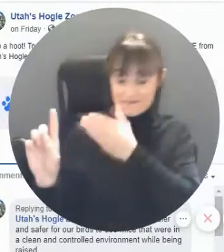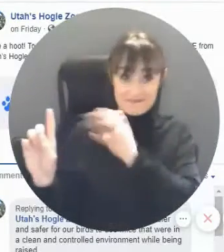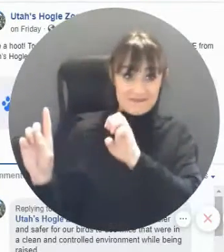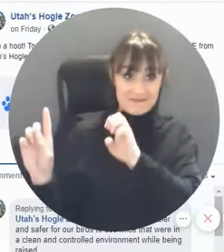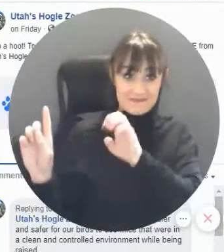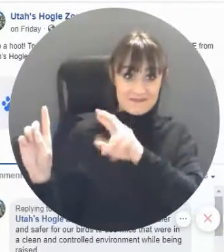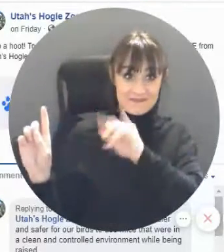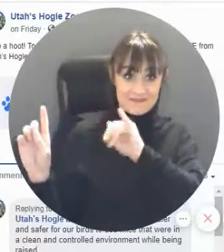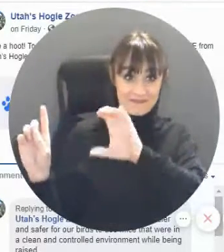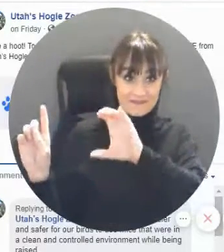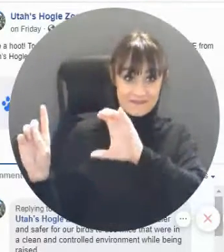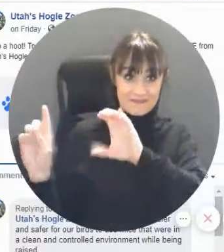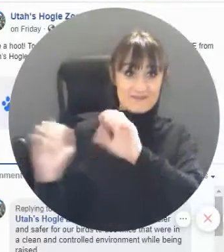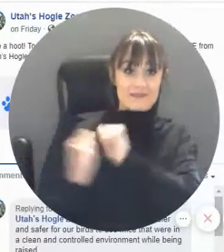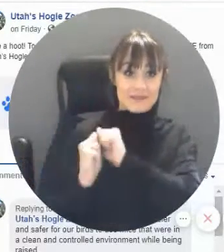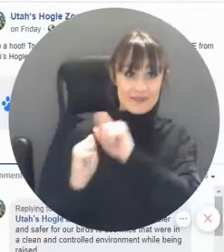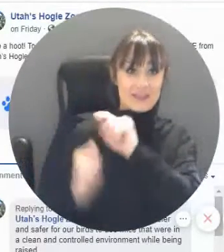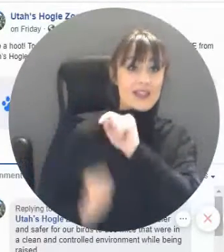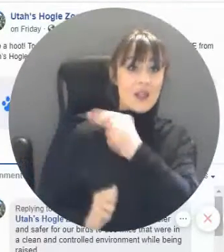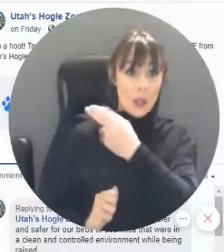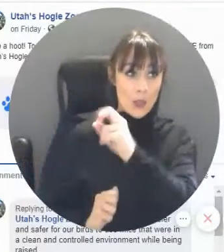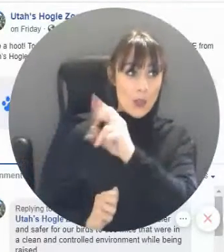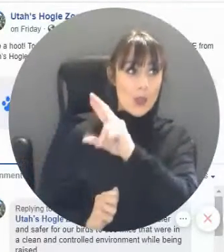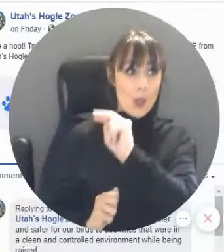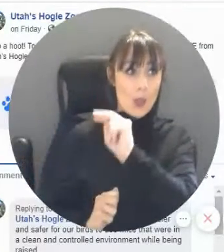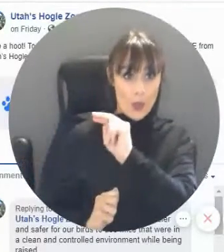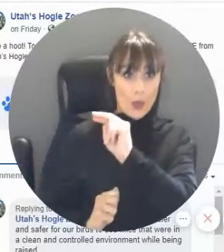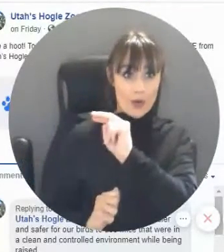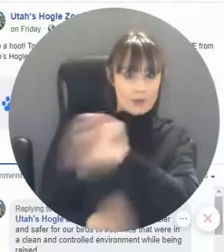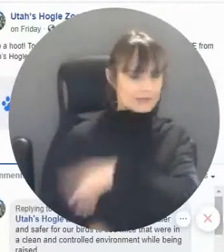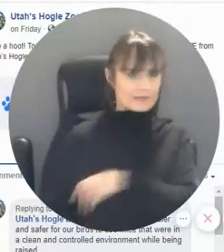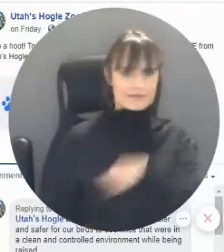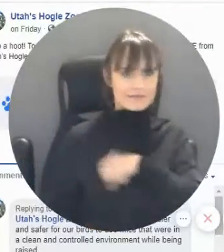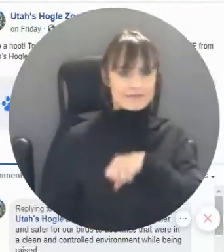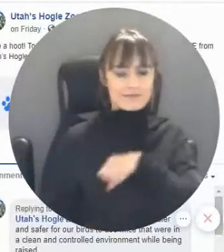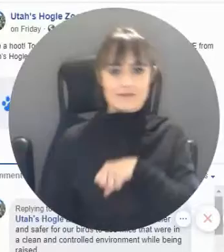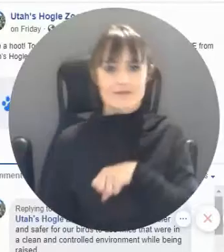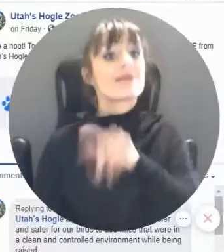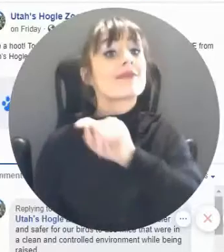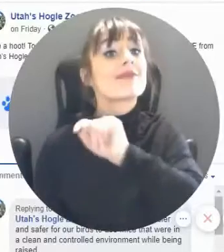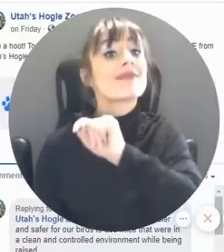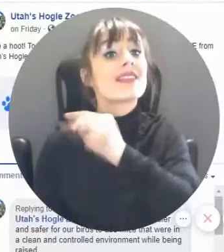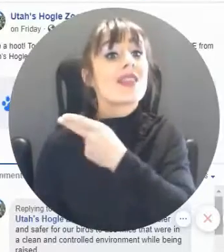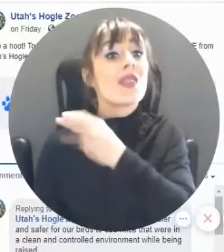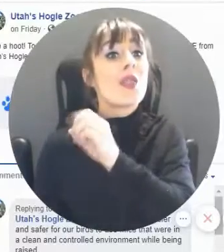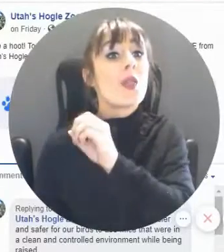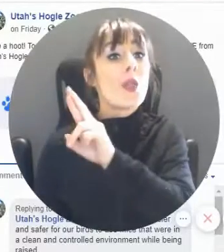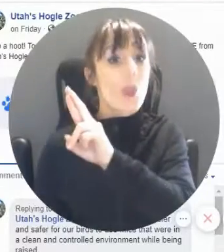Autumn: Yes, so we have a couple owls here with us. We have Thor, the great horned owl